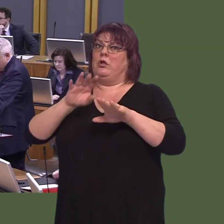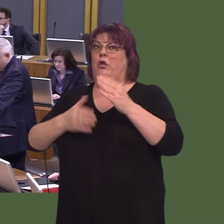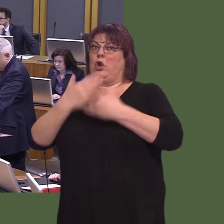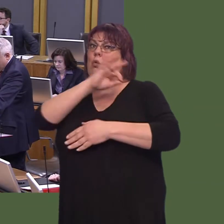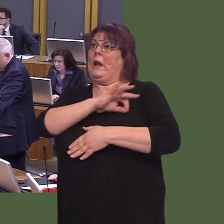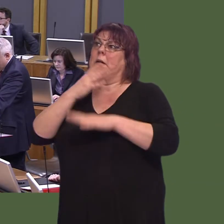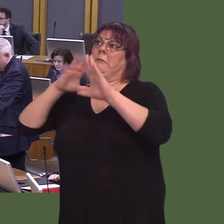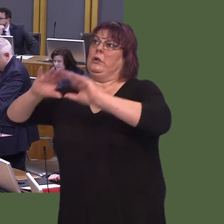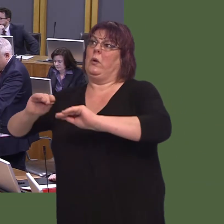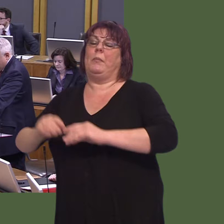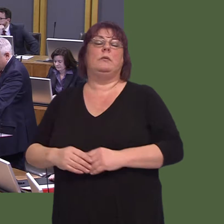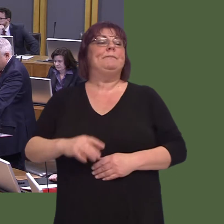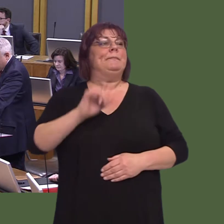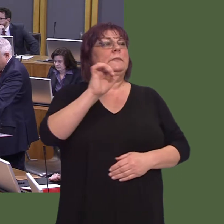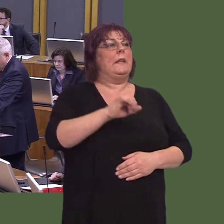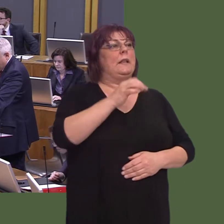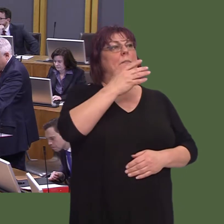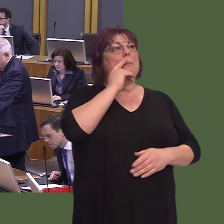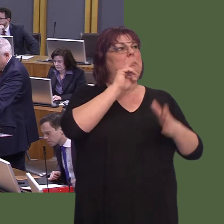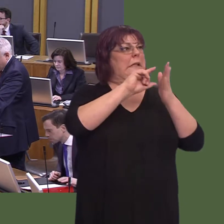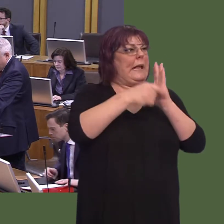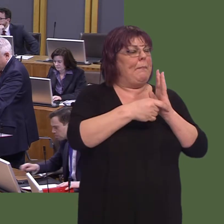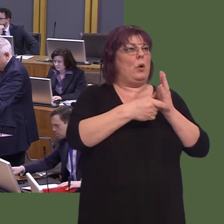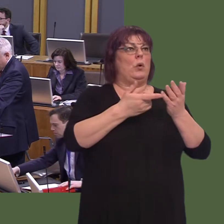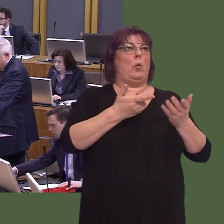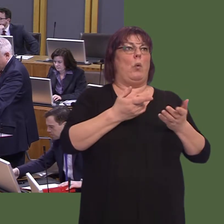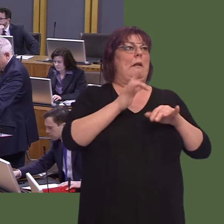Disabled people and single parents and women have been amongst the biggest losers